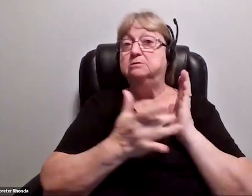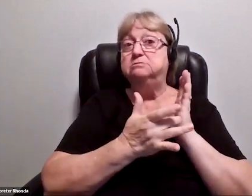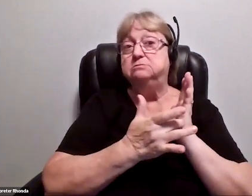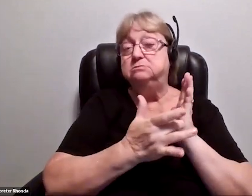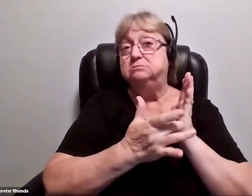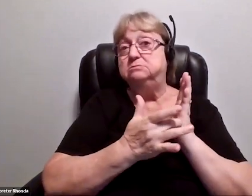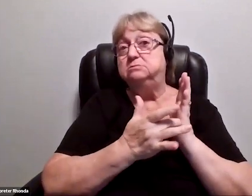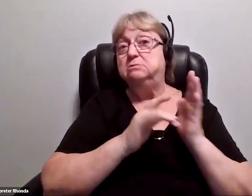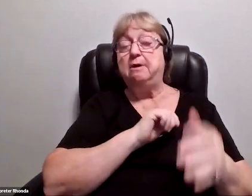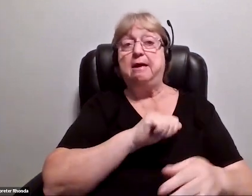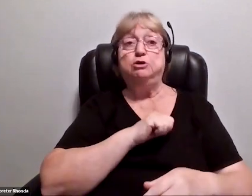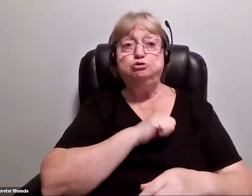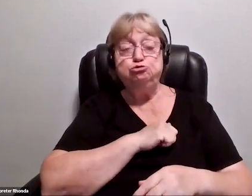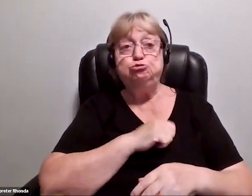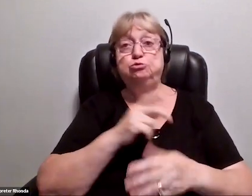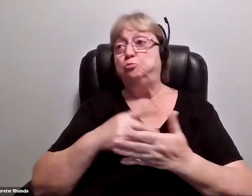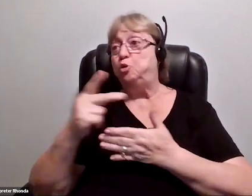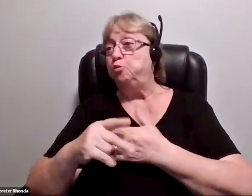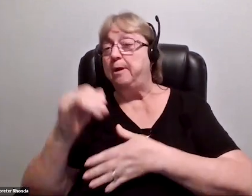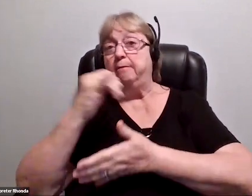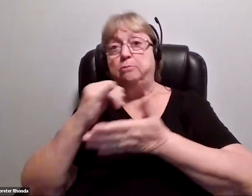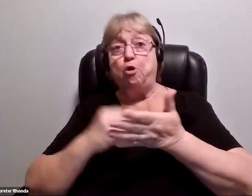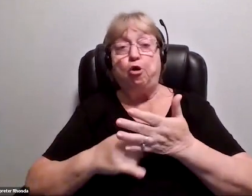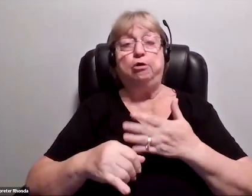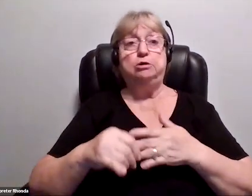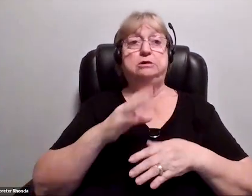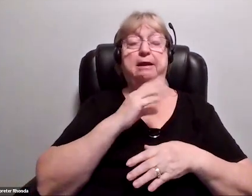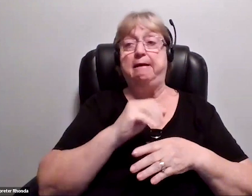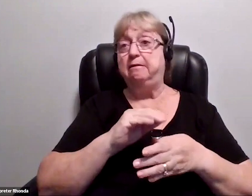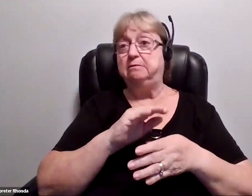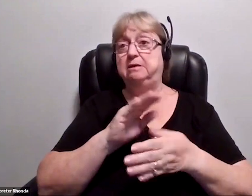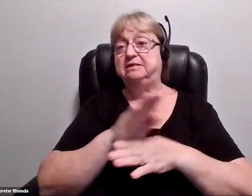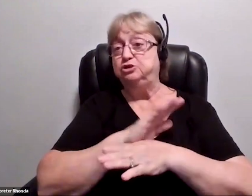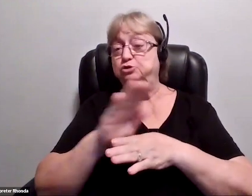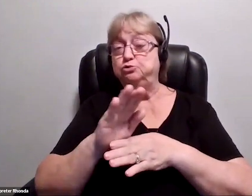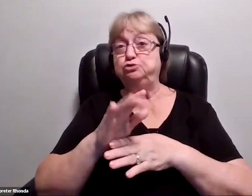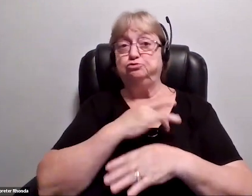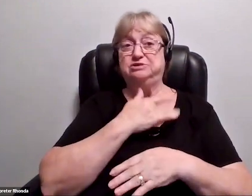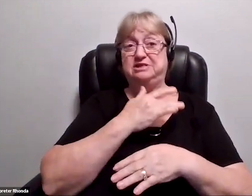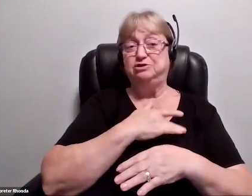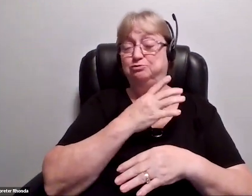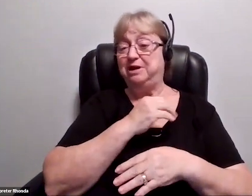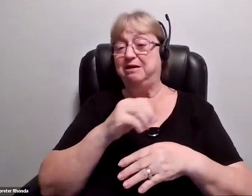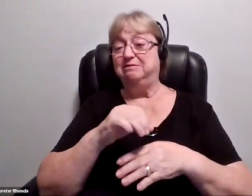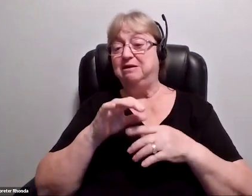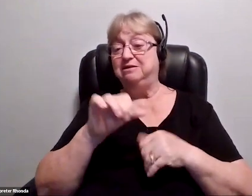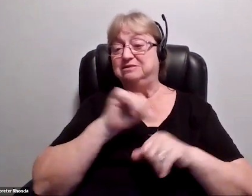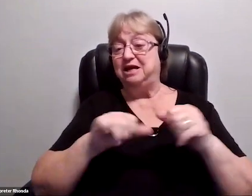programmatic and institutional, sensory, and science-related behaviors and practice.